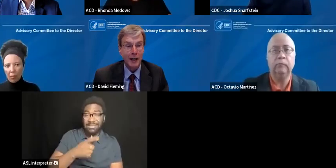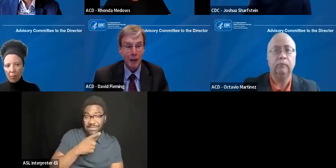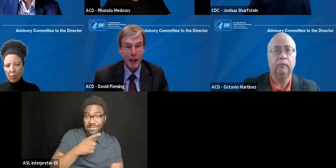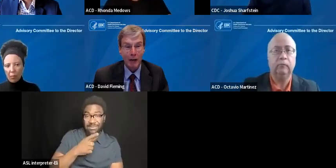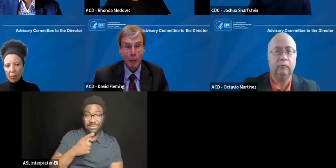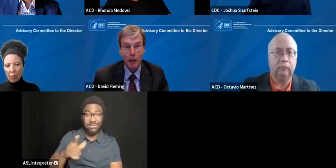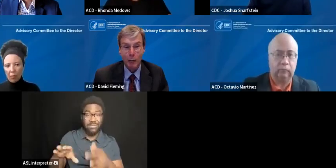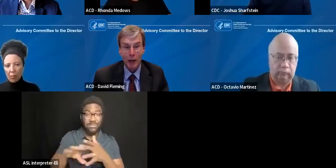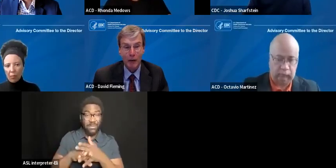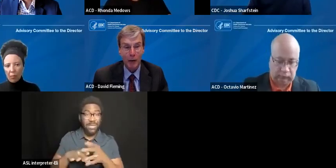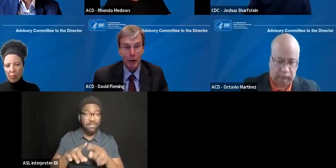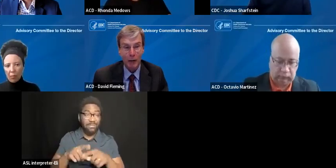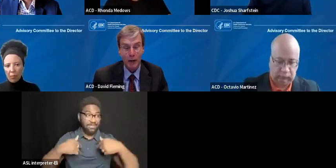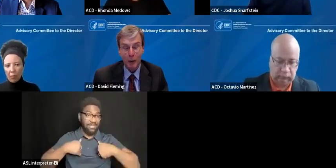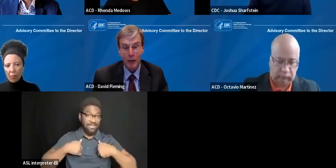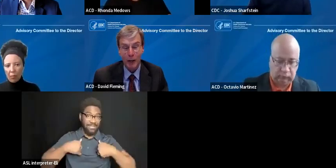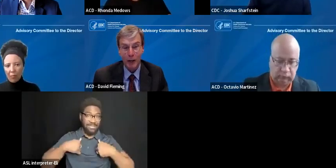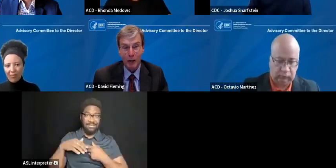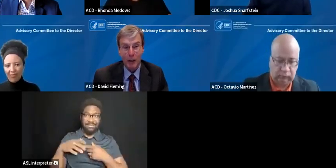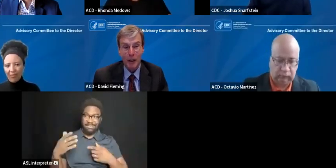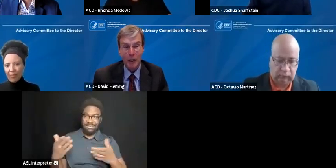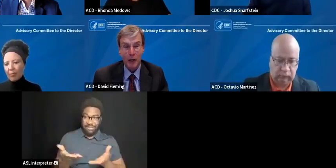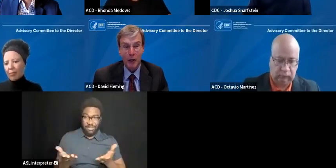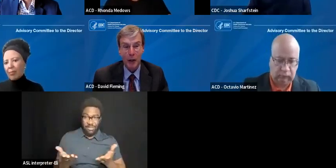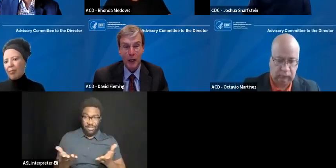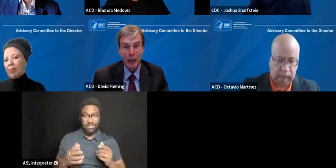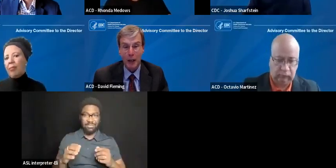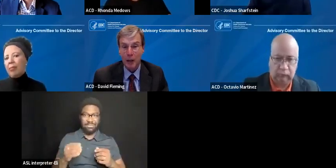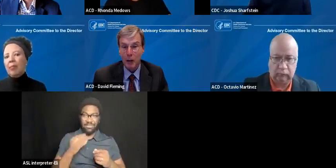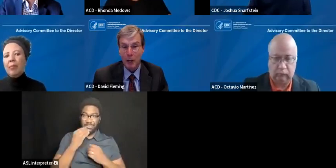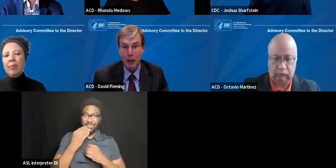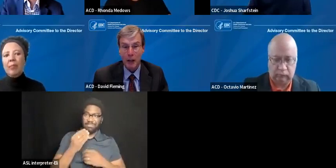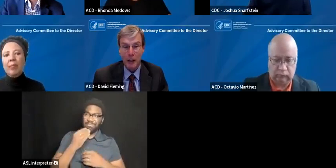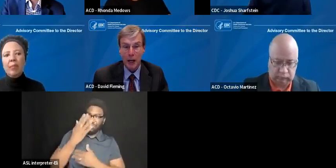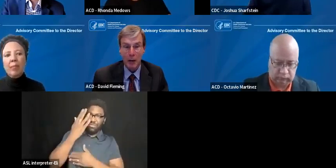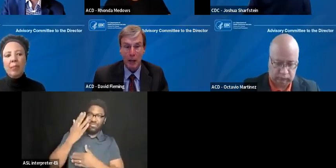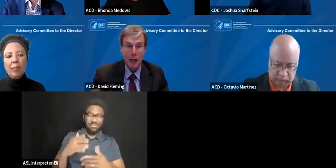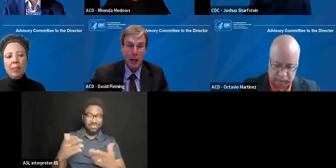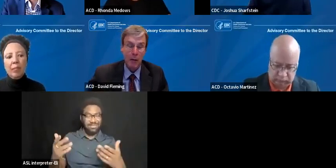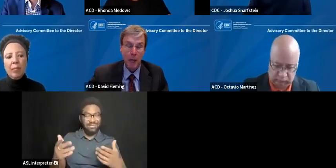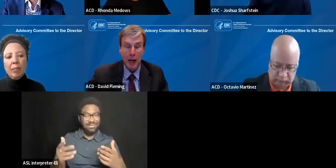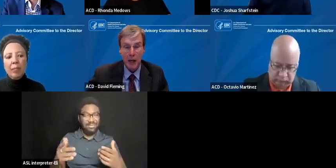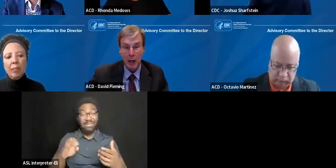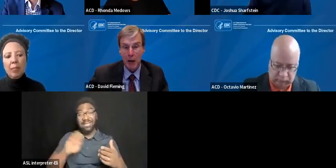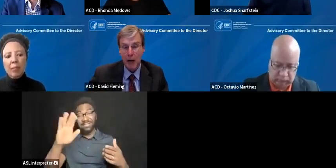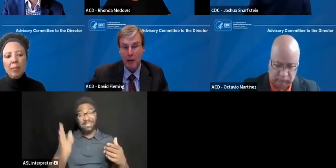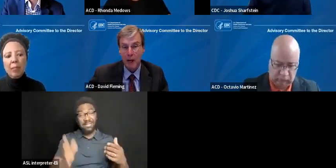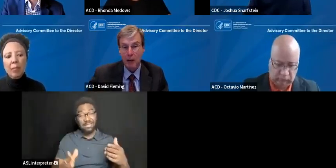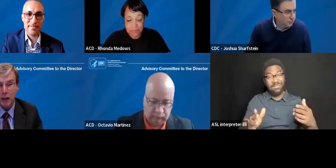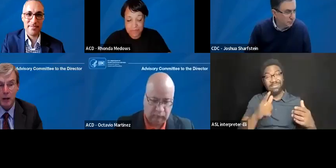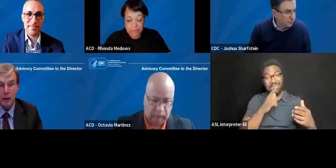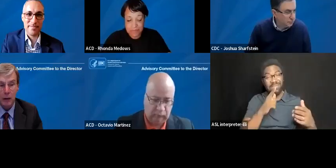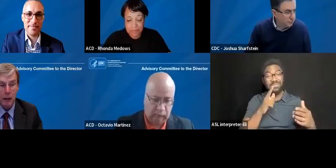and we have a brunch break for those of us in the middle of the country. But let's go ahead and take that 30 minutes and come back at about five after the hour